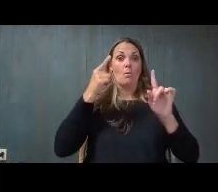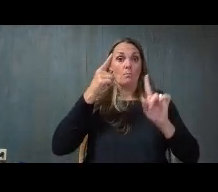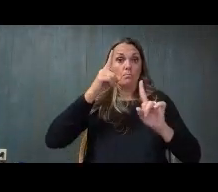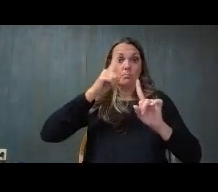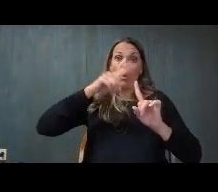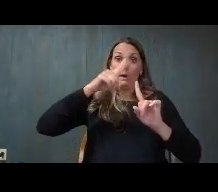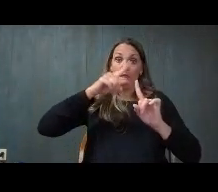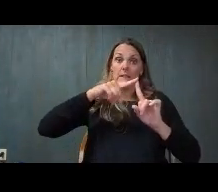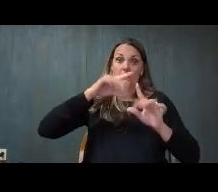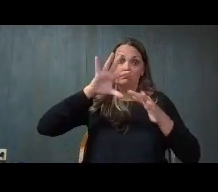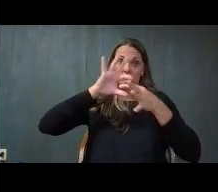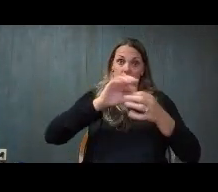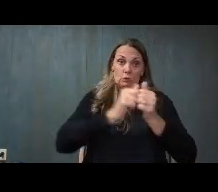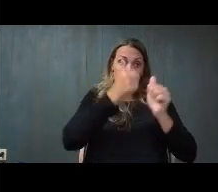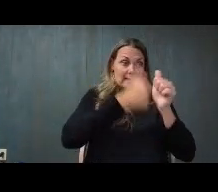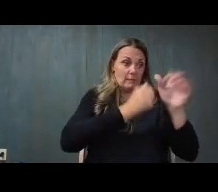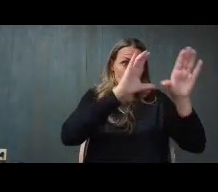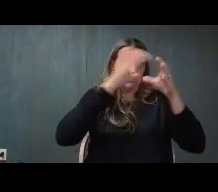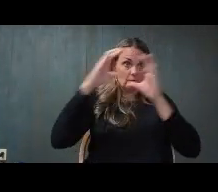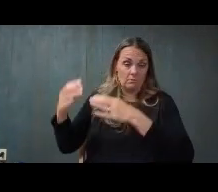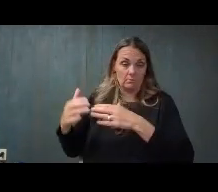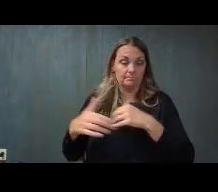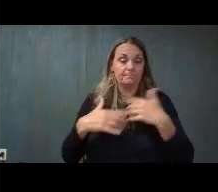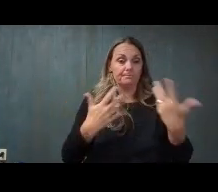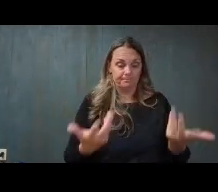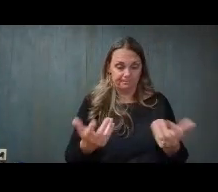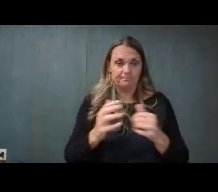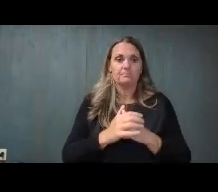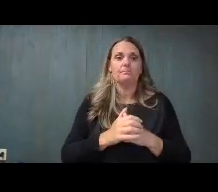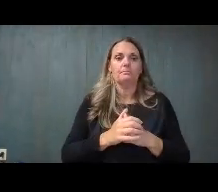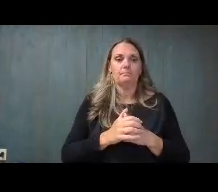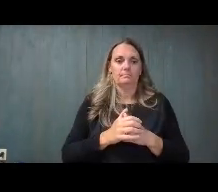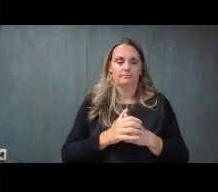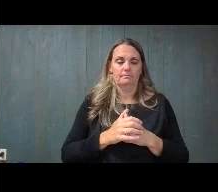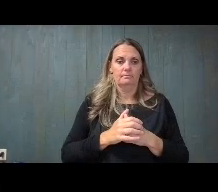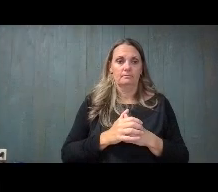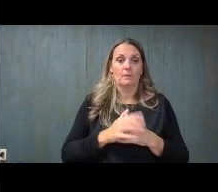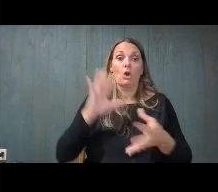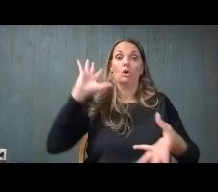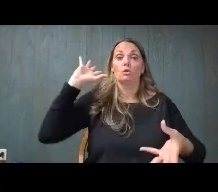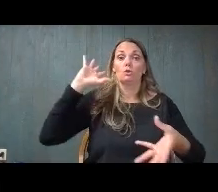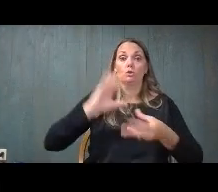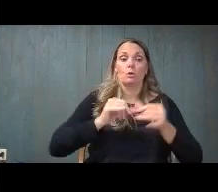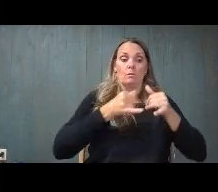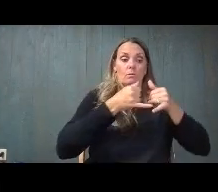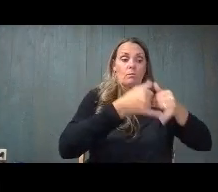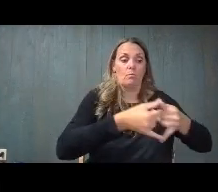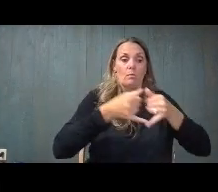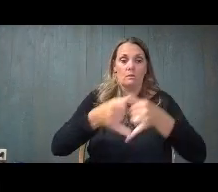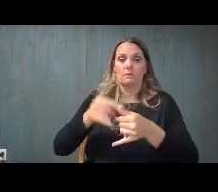category are indicated following the category name, with total award points equaling 100.